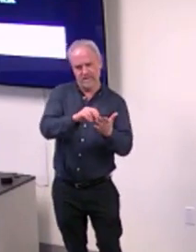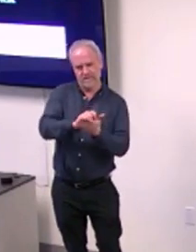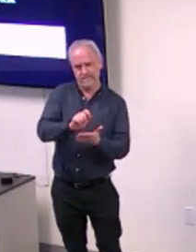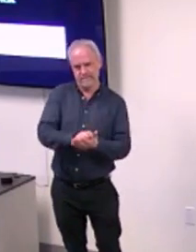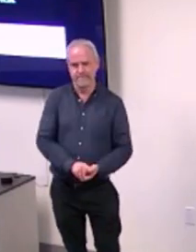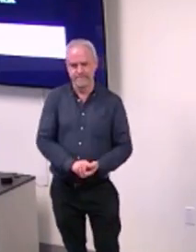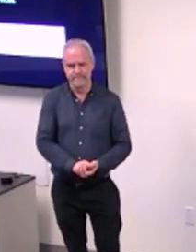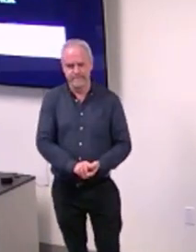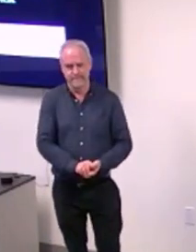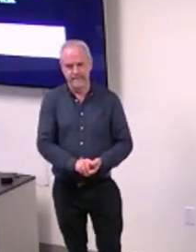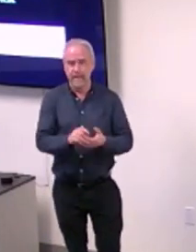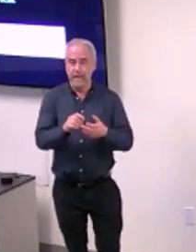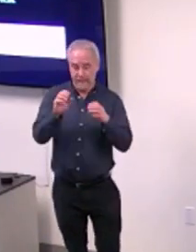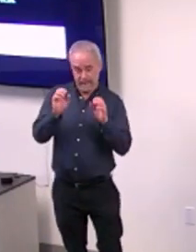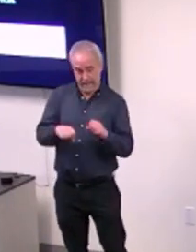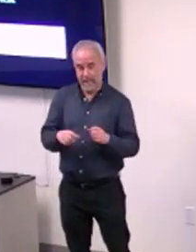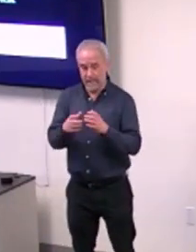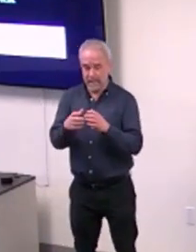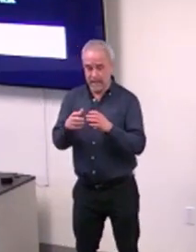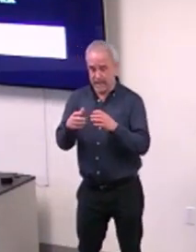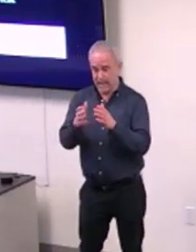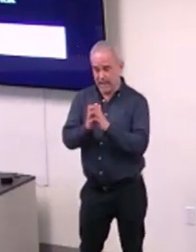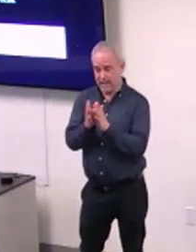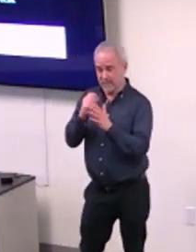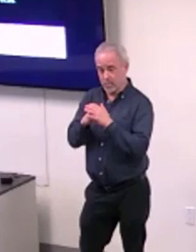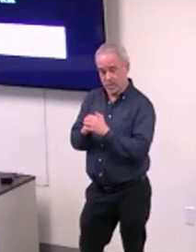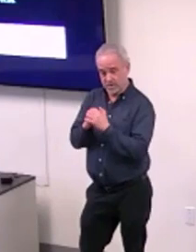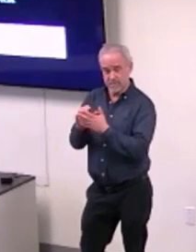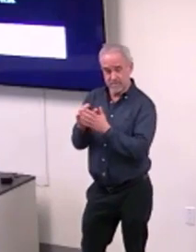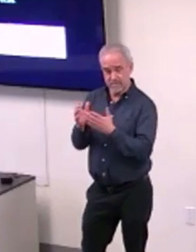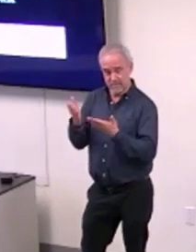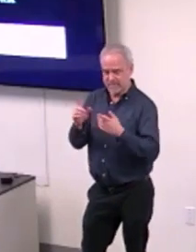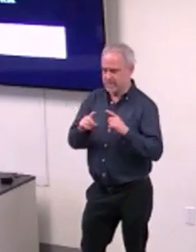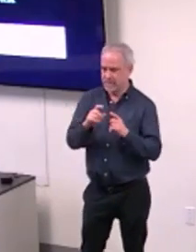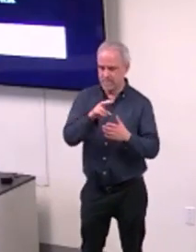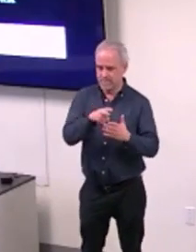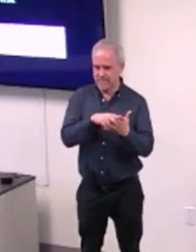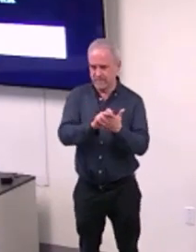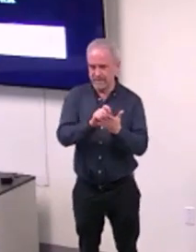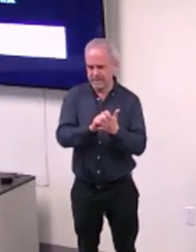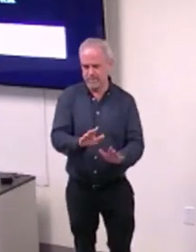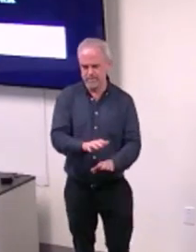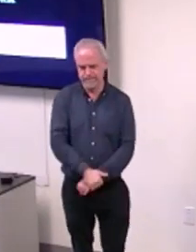And so this goes back to making something necessary that people can't physically, quite literally can't obtain.